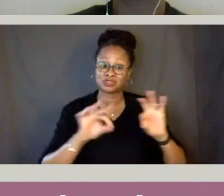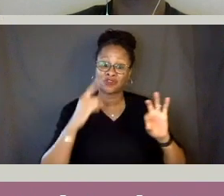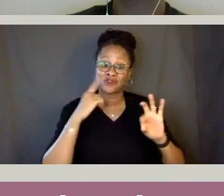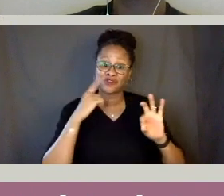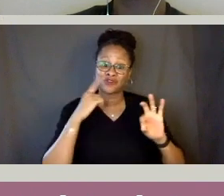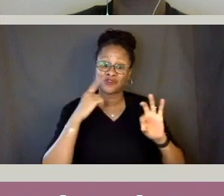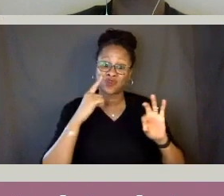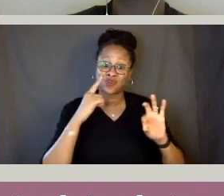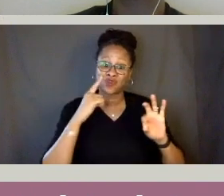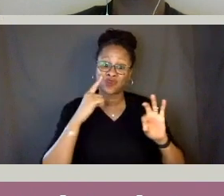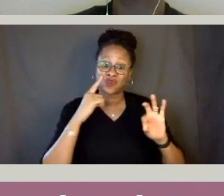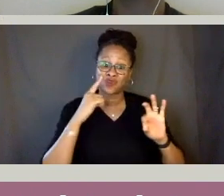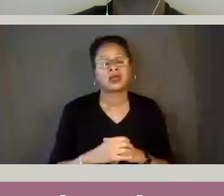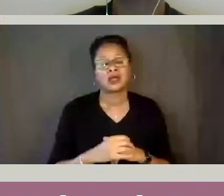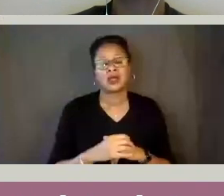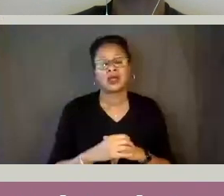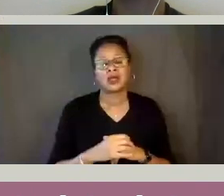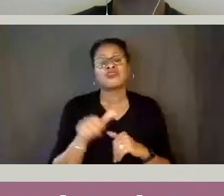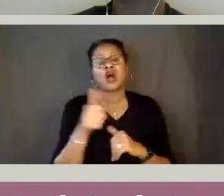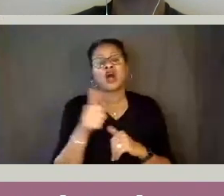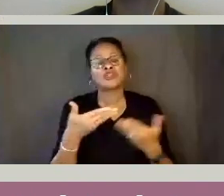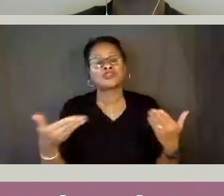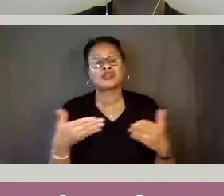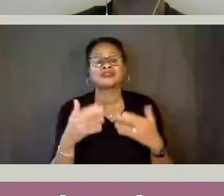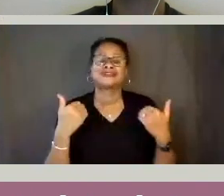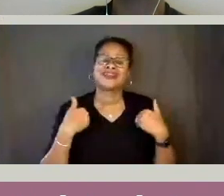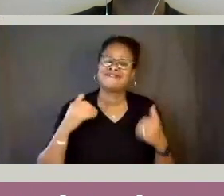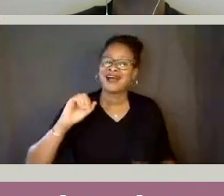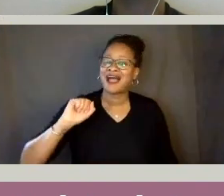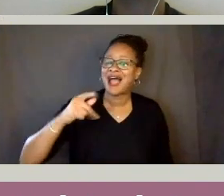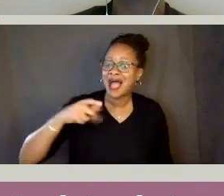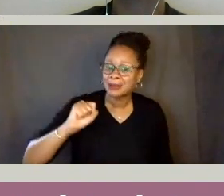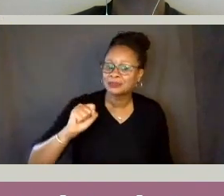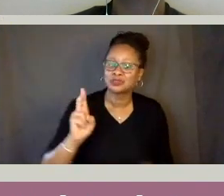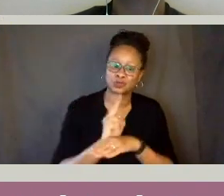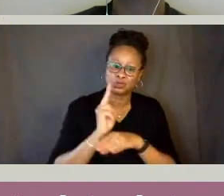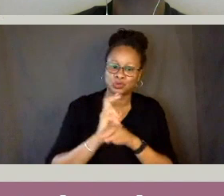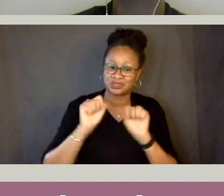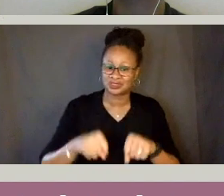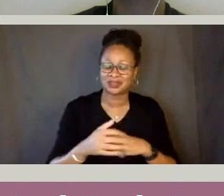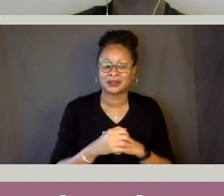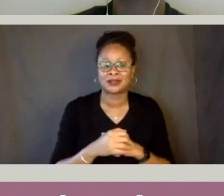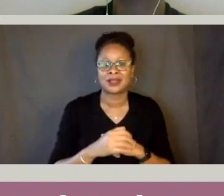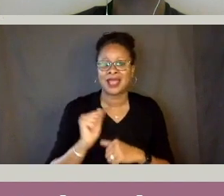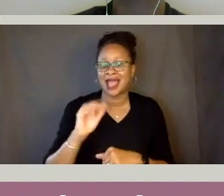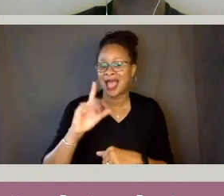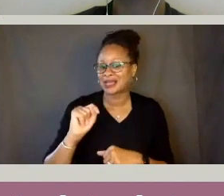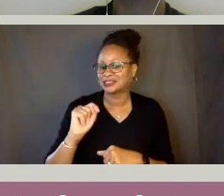And the other thing is, of course, there are apps now that are being used. Actiview is an app that's now been bought by Spectrum.